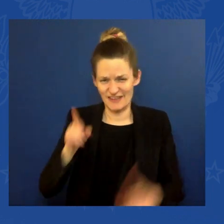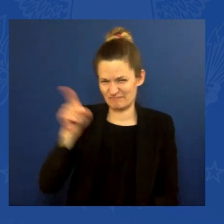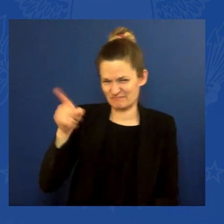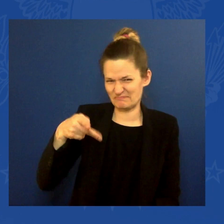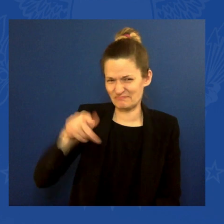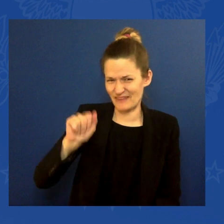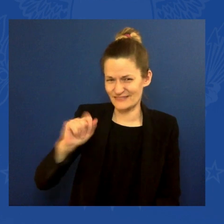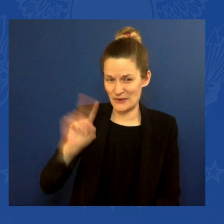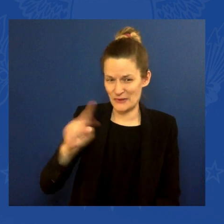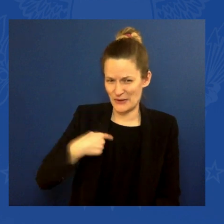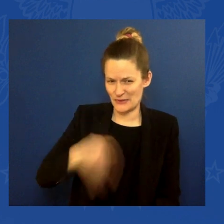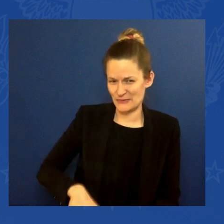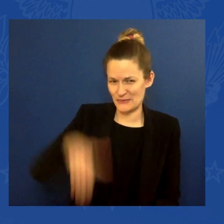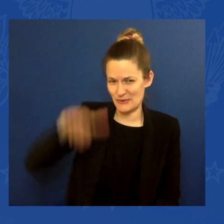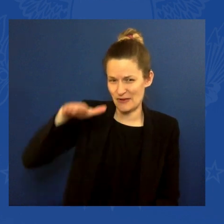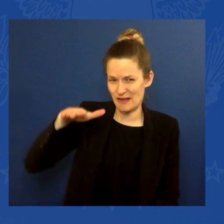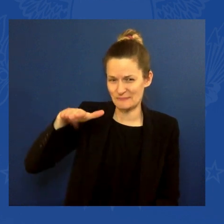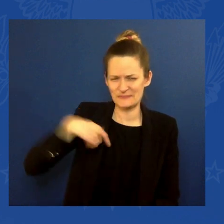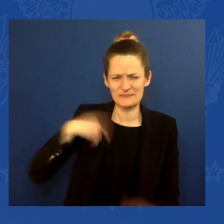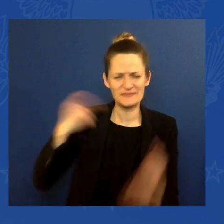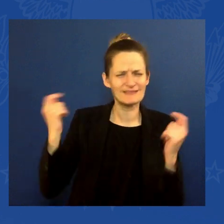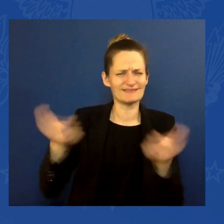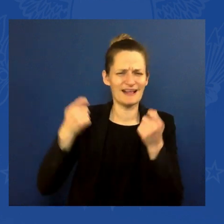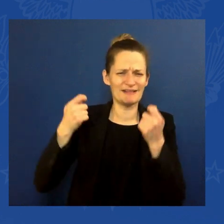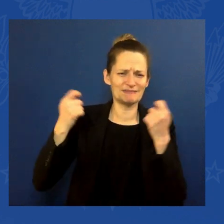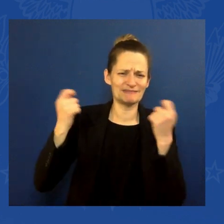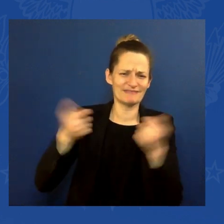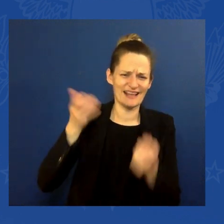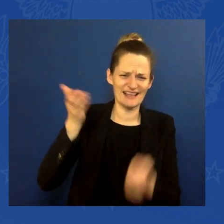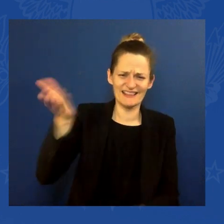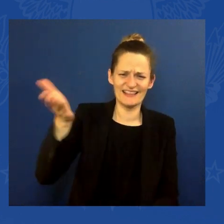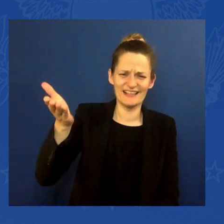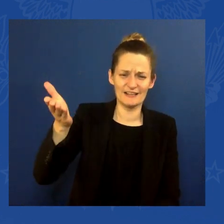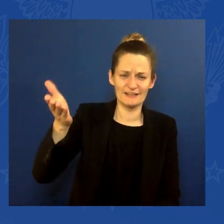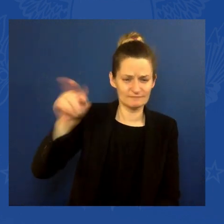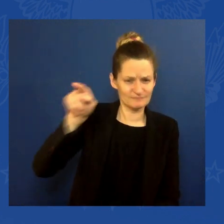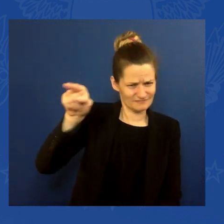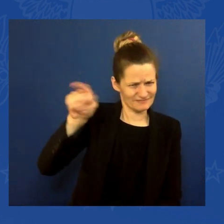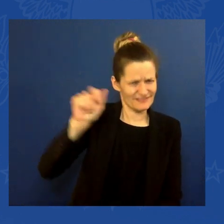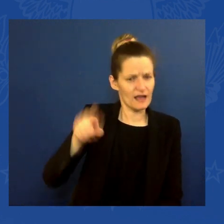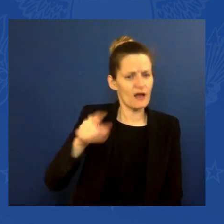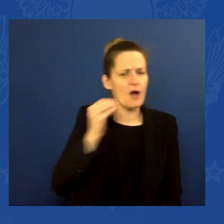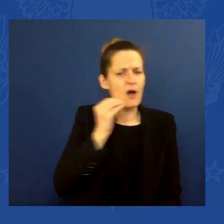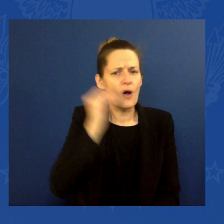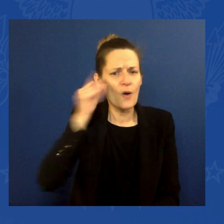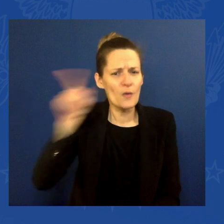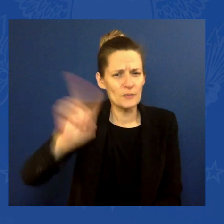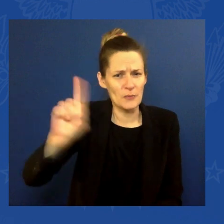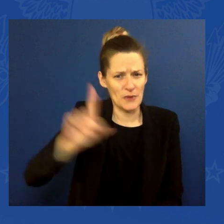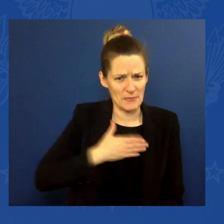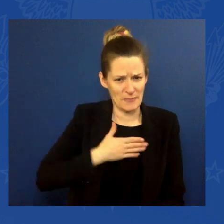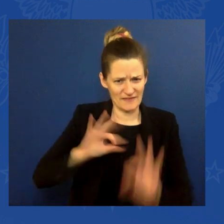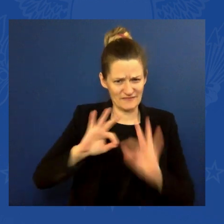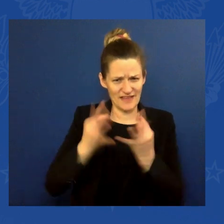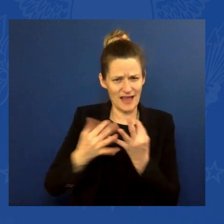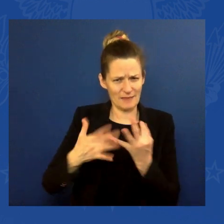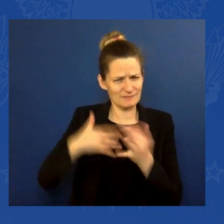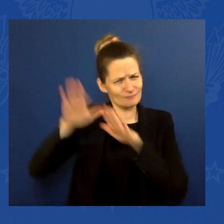where it started for my family here in America. I'll be thinking about the annual morning mass at St. Patrick's Church in Wilmington, Delaware,